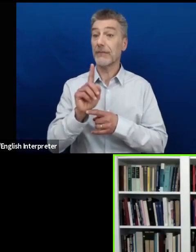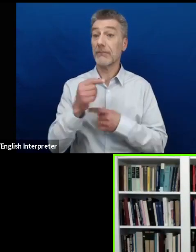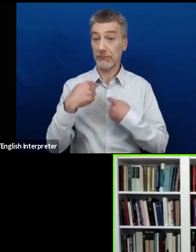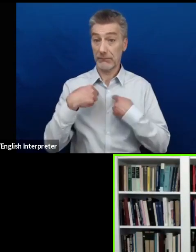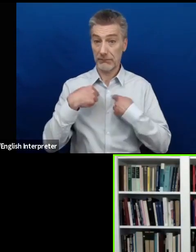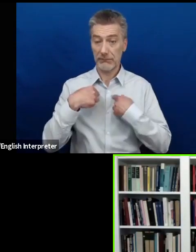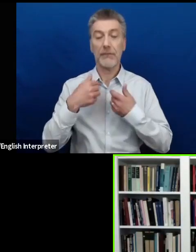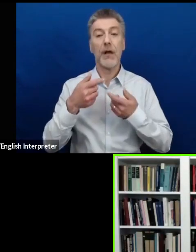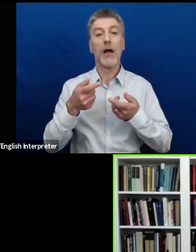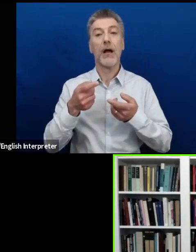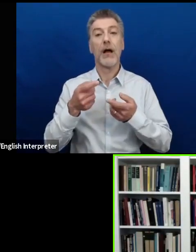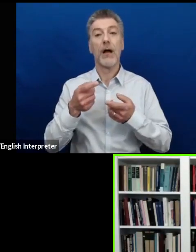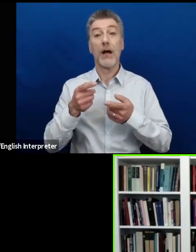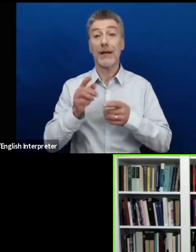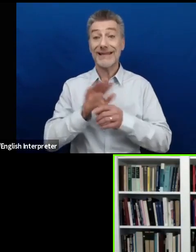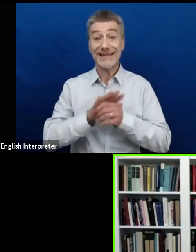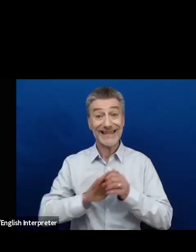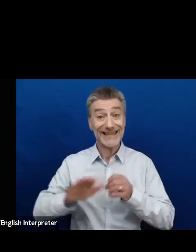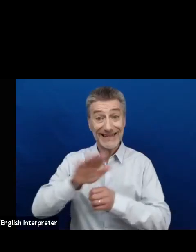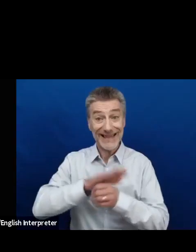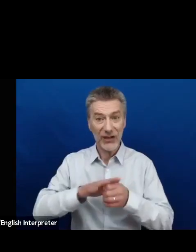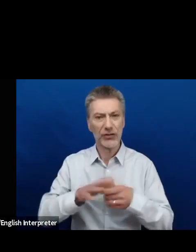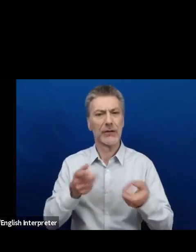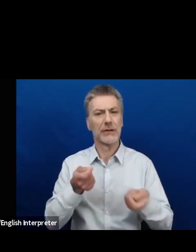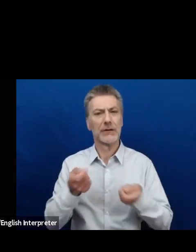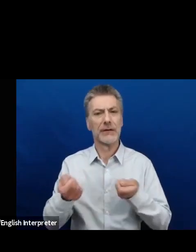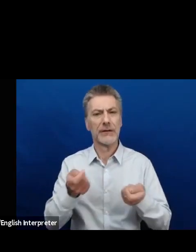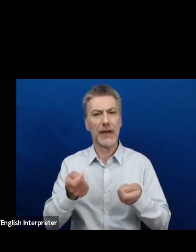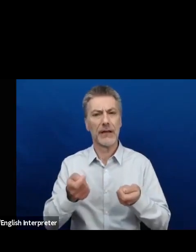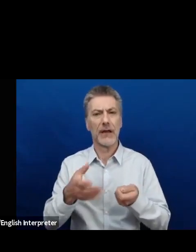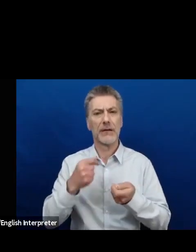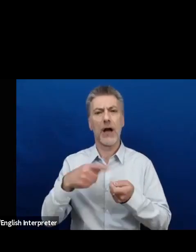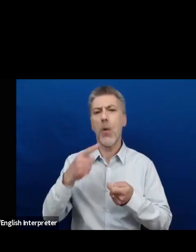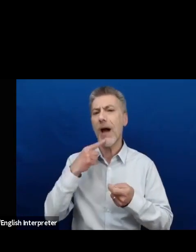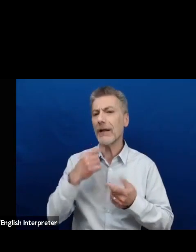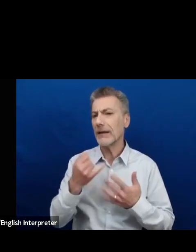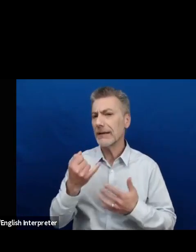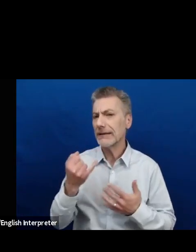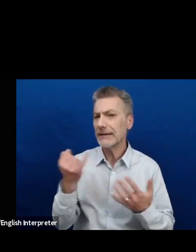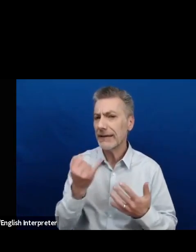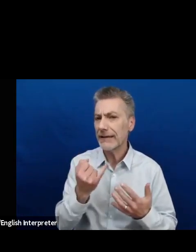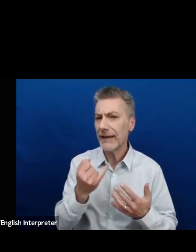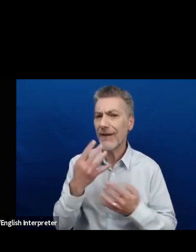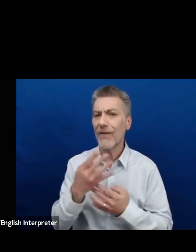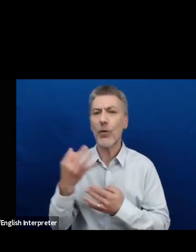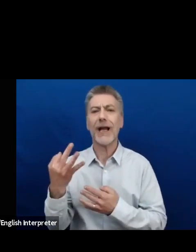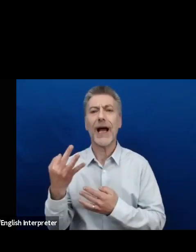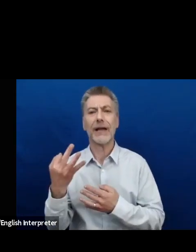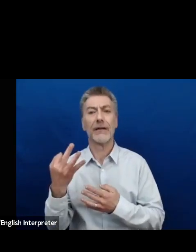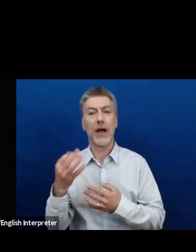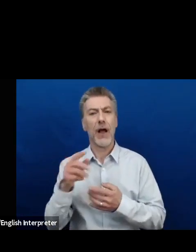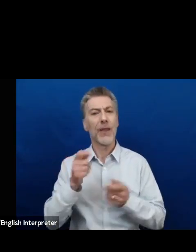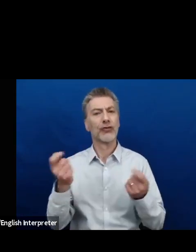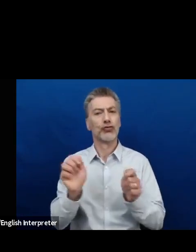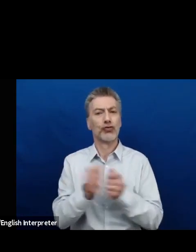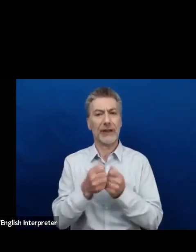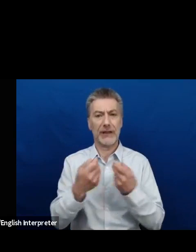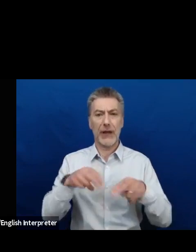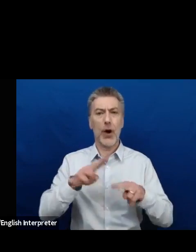perhaps more importantly is invested in the project of repair and transformation.